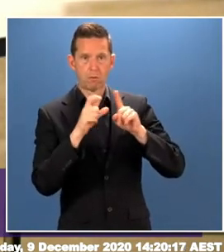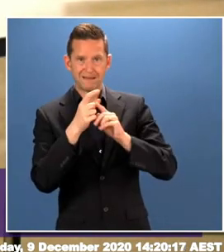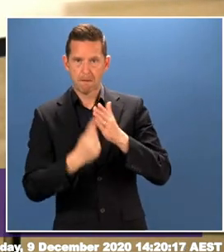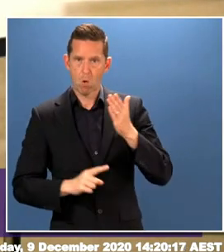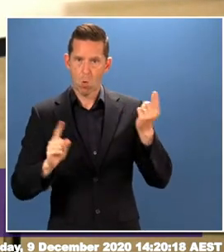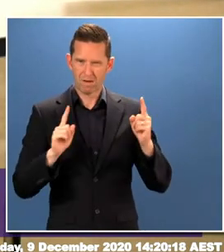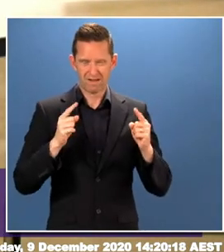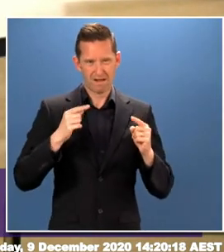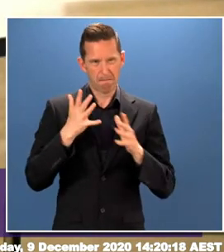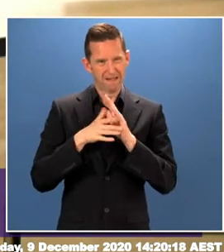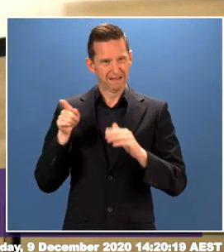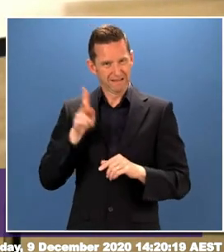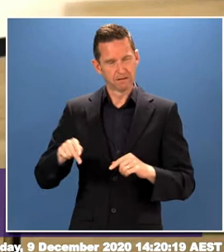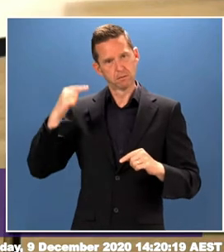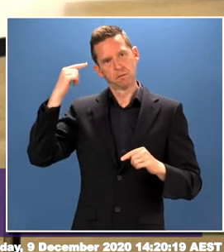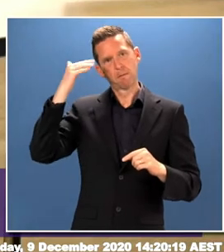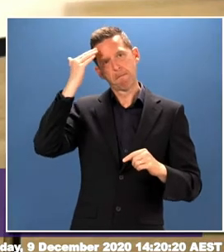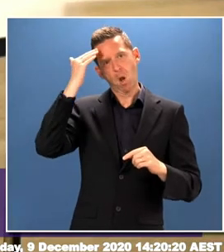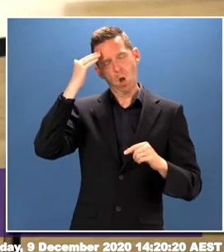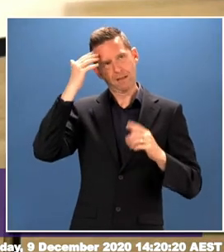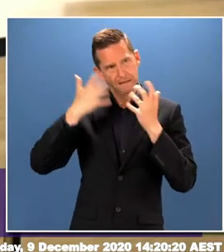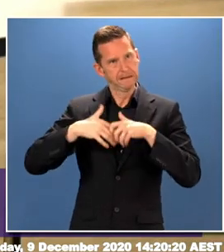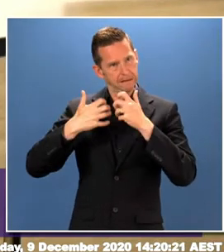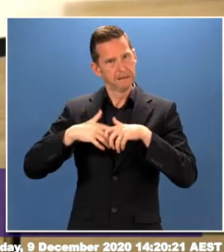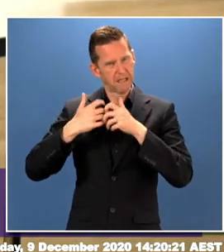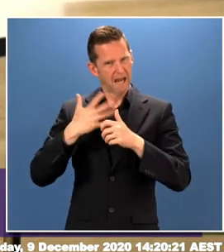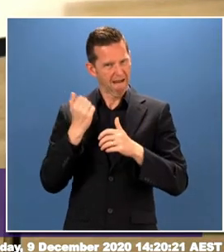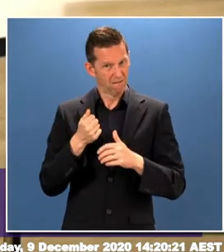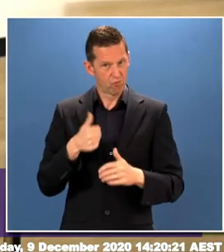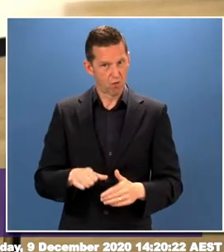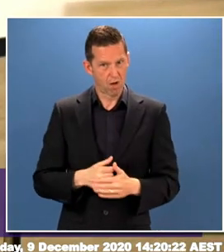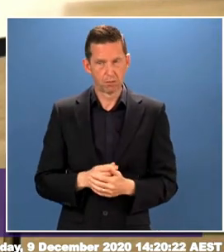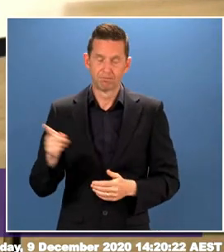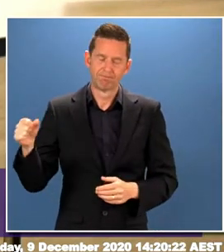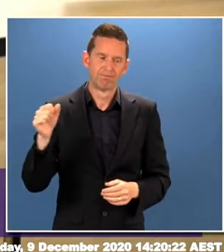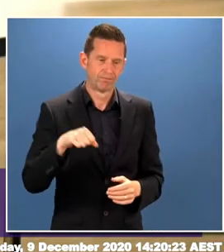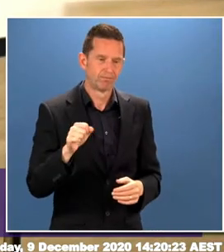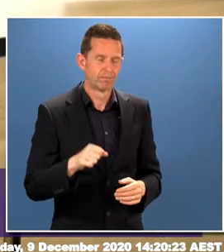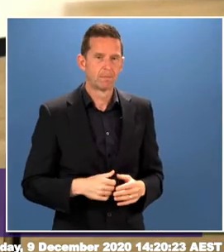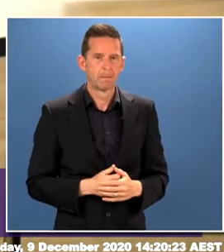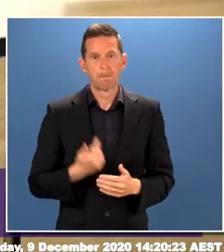that people are going through. Is that right? That's right, and I was actually speaking to one of the